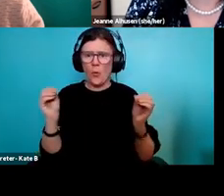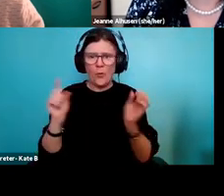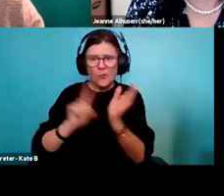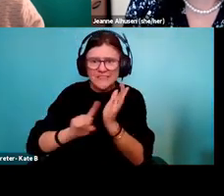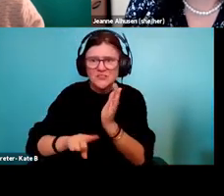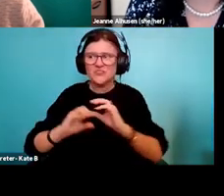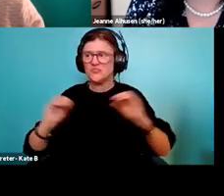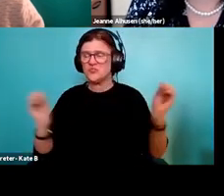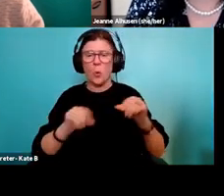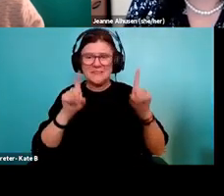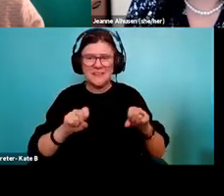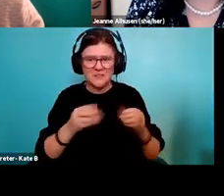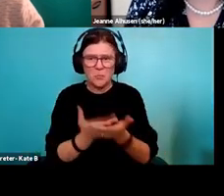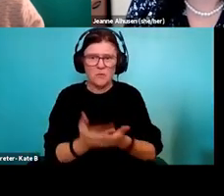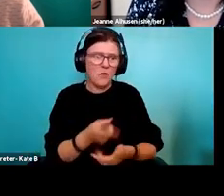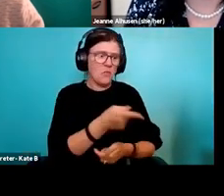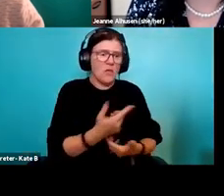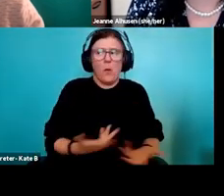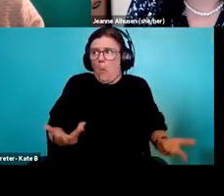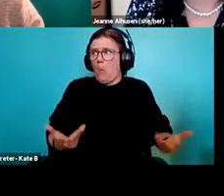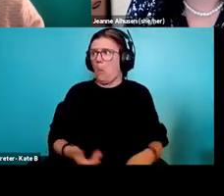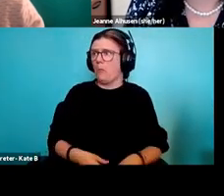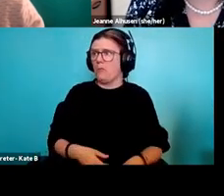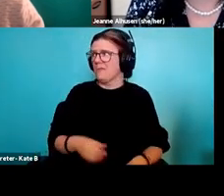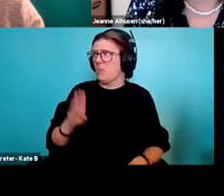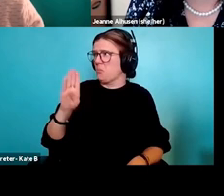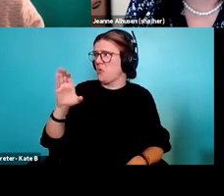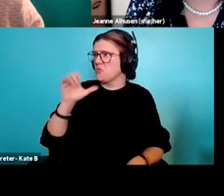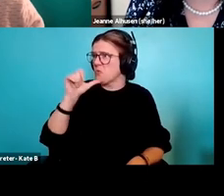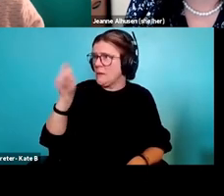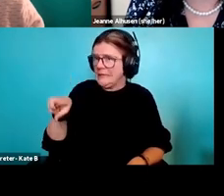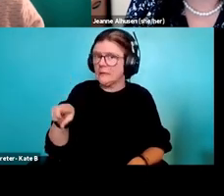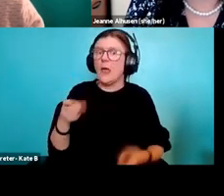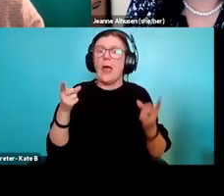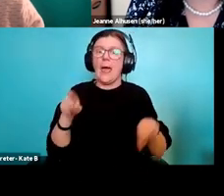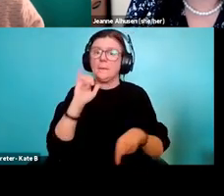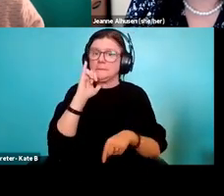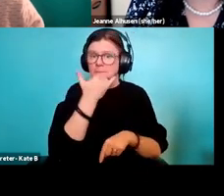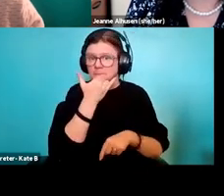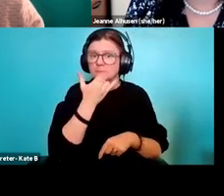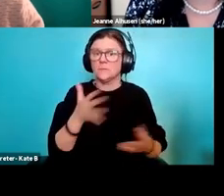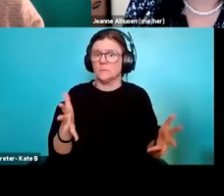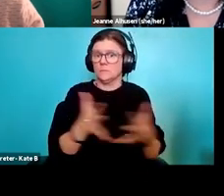they did not entertain options to prevent pregnancy, resulting in unintended pregnancies.